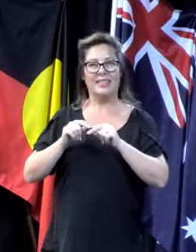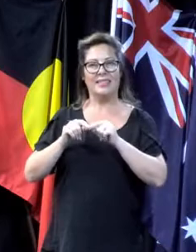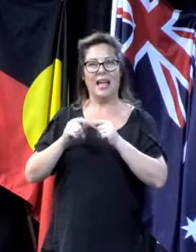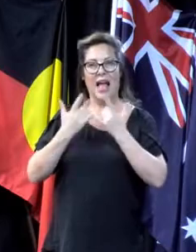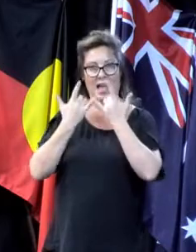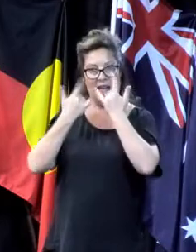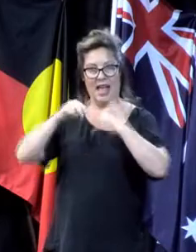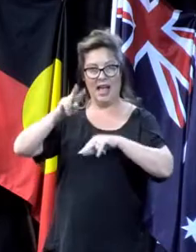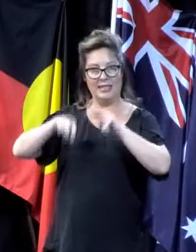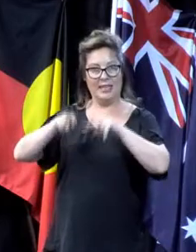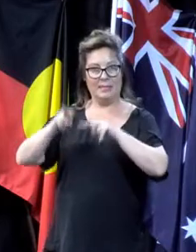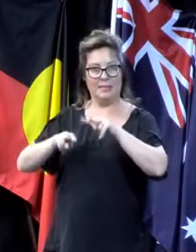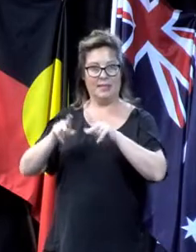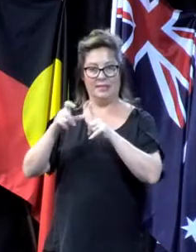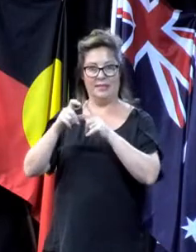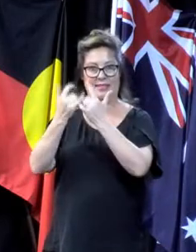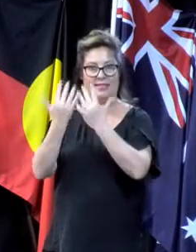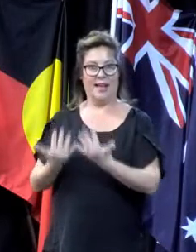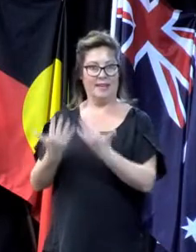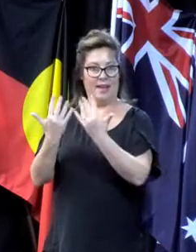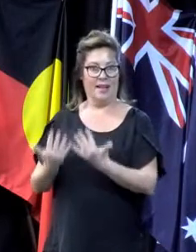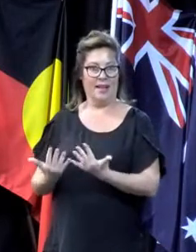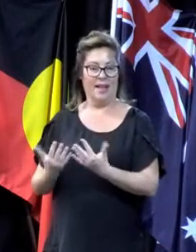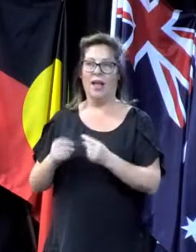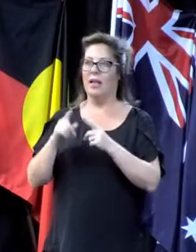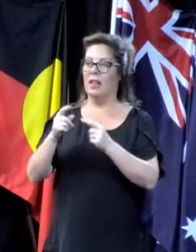It's the A to E data. It's their attendance data.